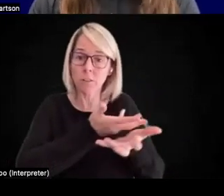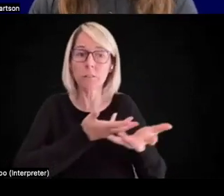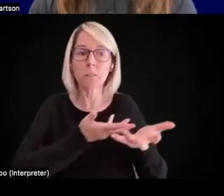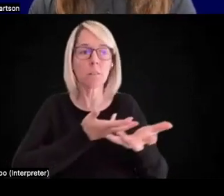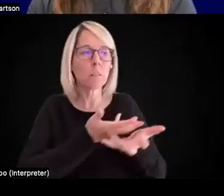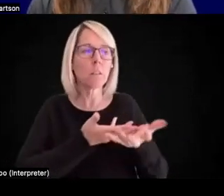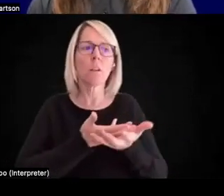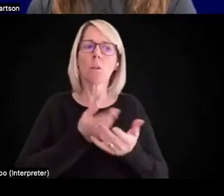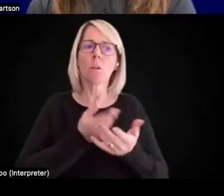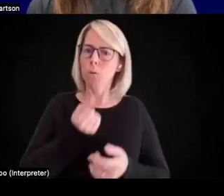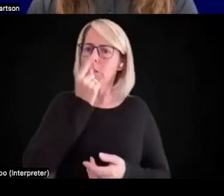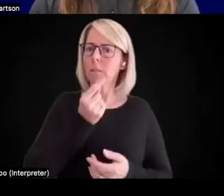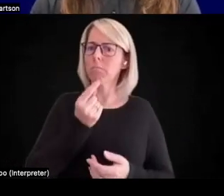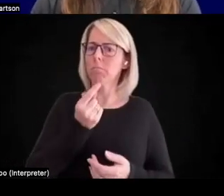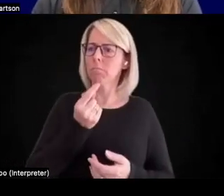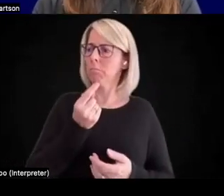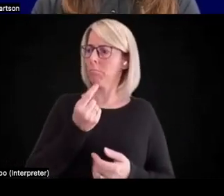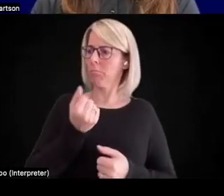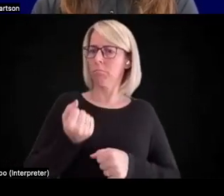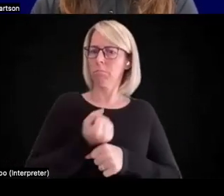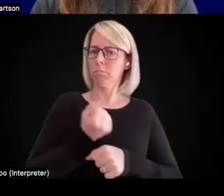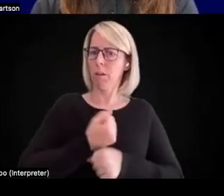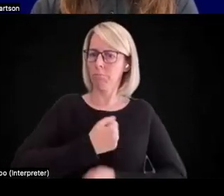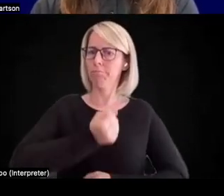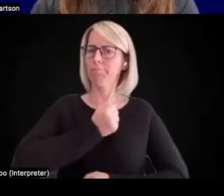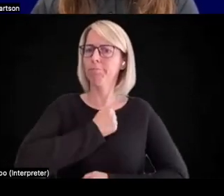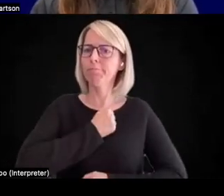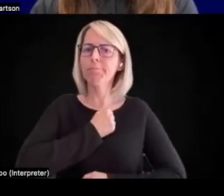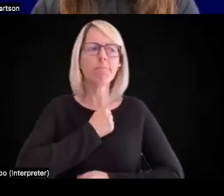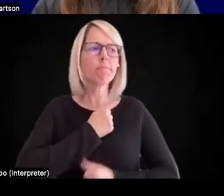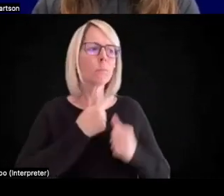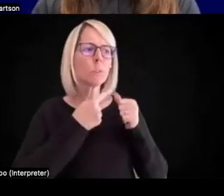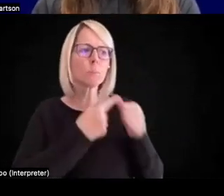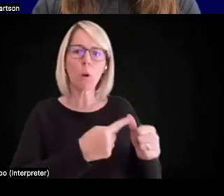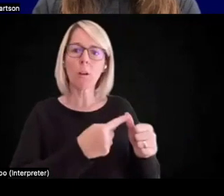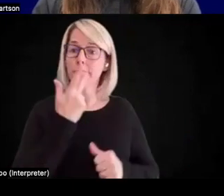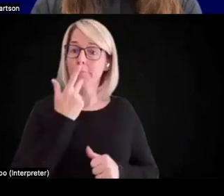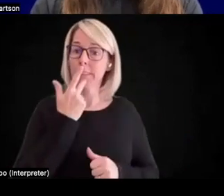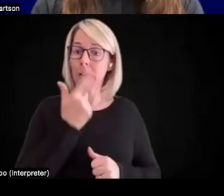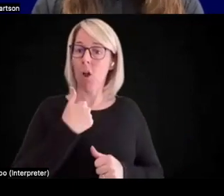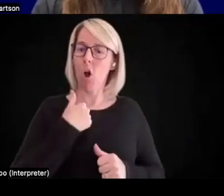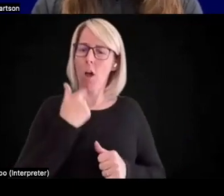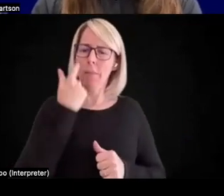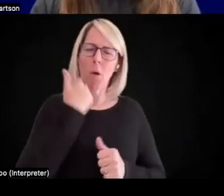So, if I was to do a response in the drumming video, I might have added my own rhythm or my